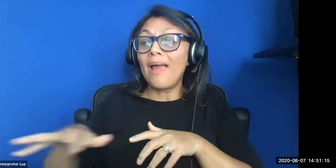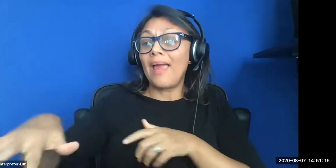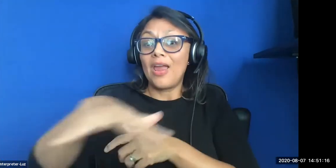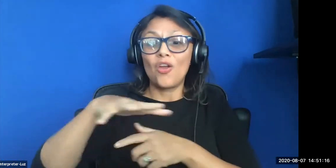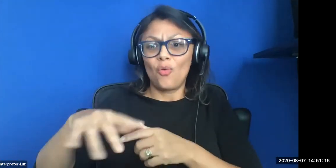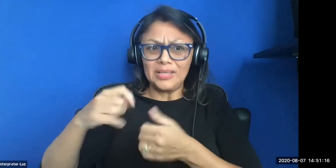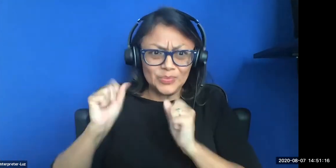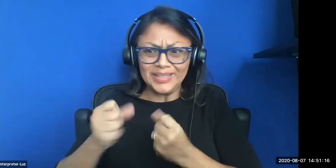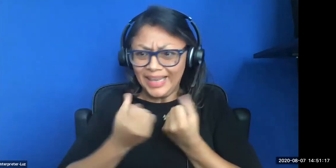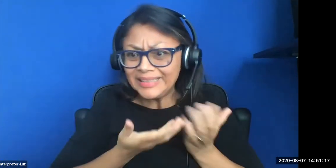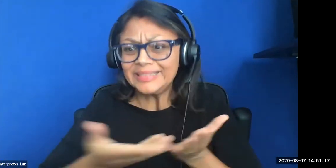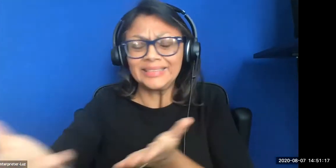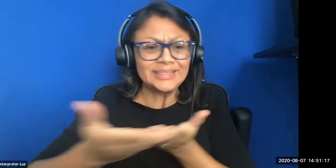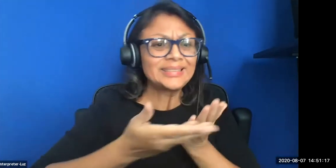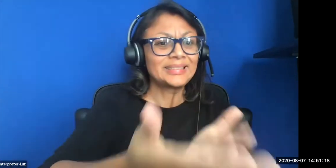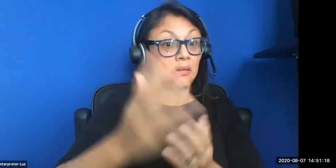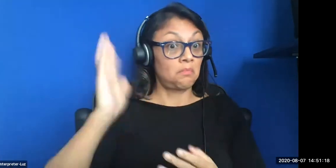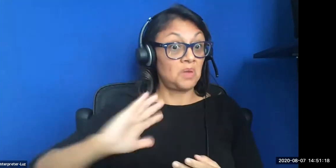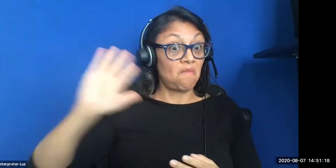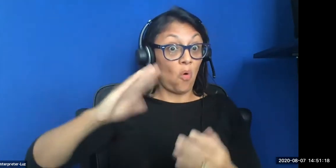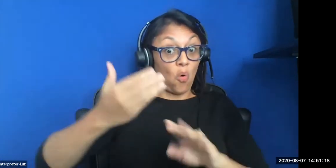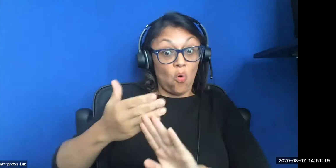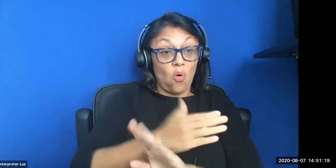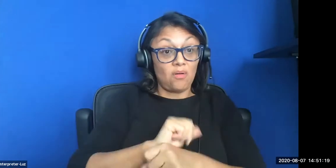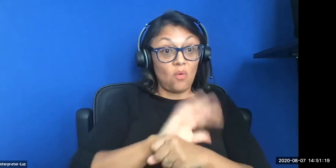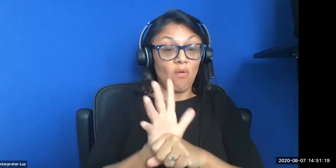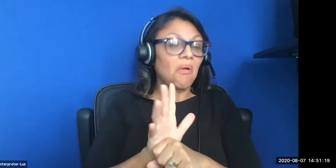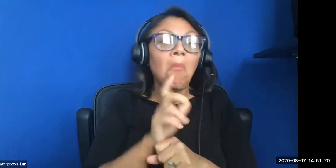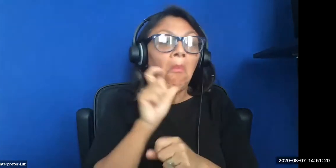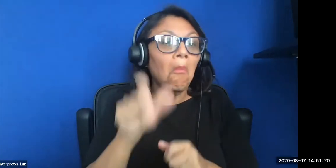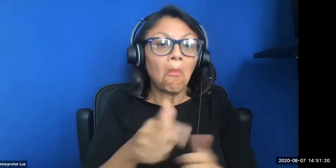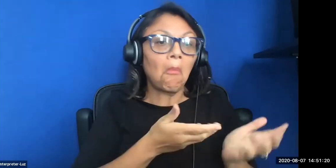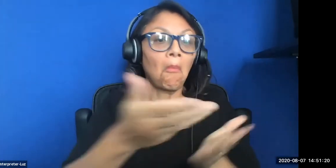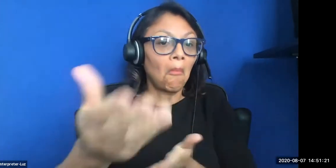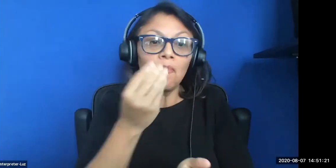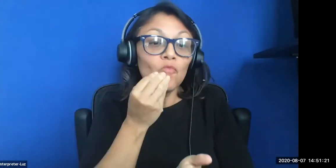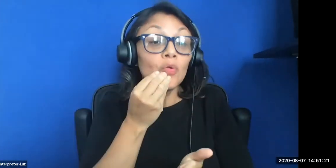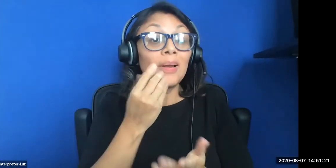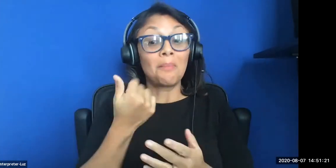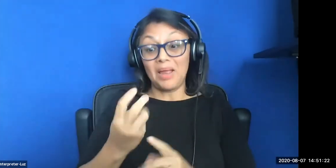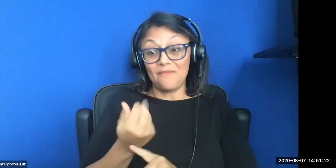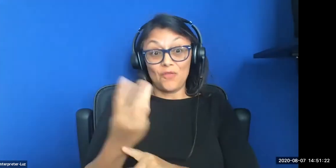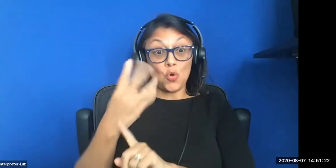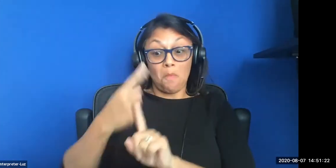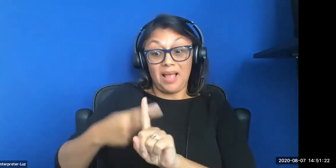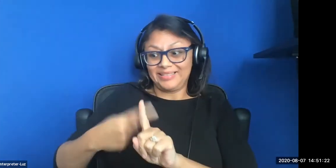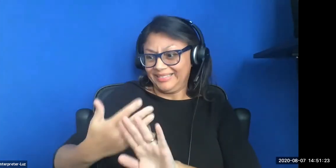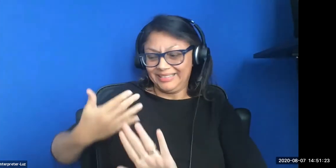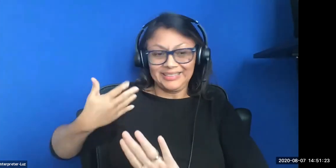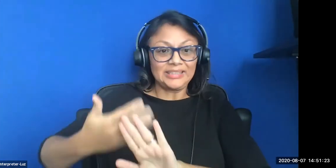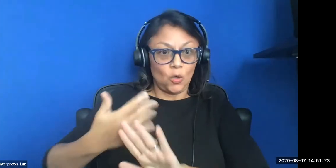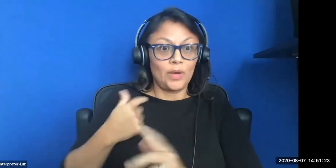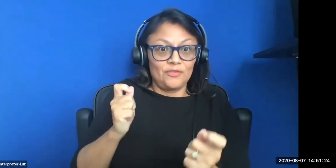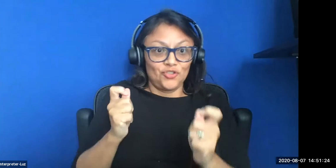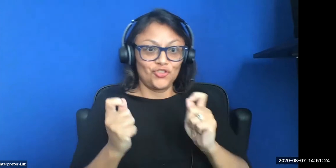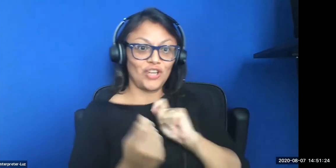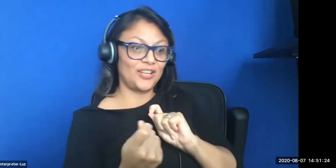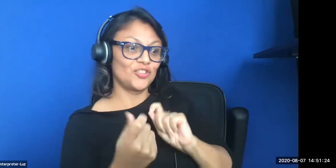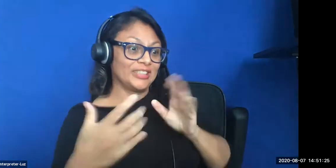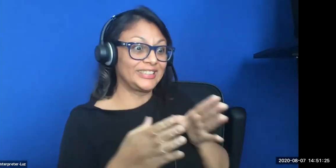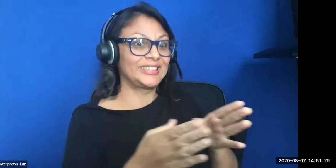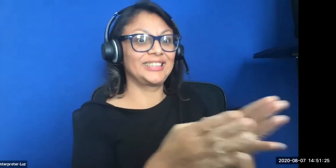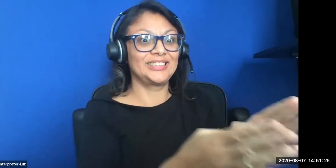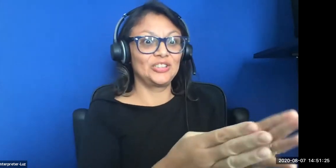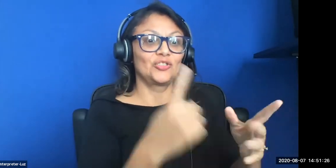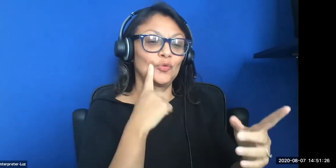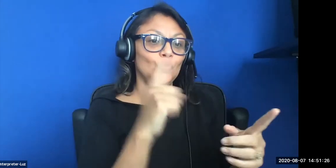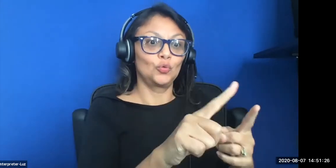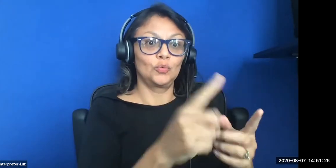Channelle Charest: Food is not something we did before this. So in a matter of months we shifted some of our core business over to a completely different marketplace. And I think that